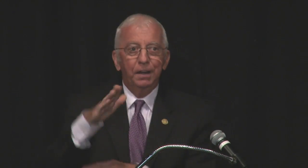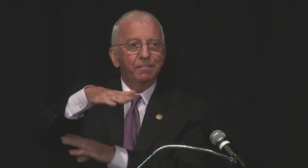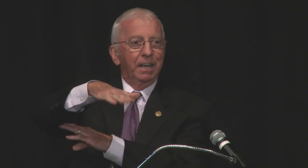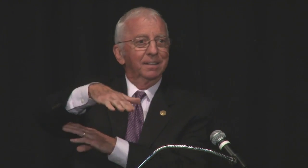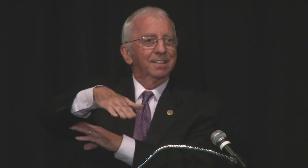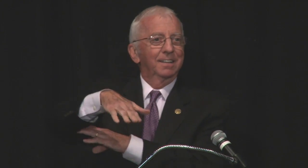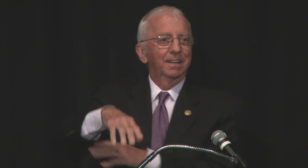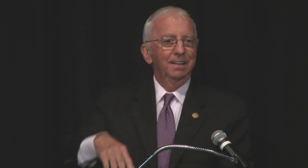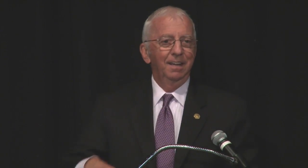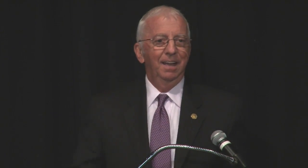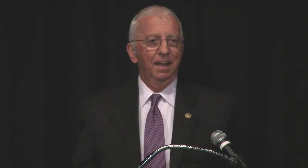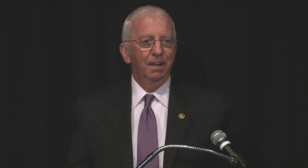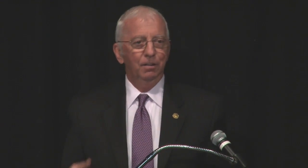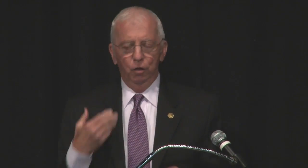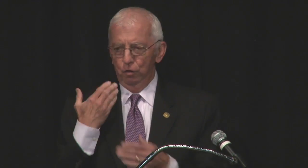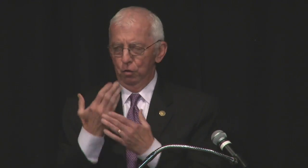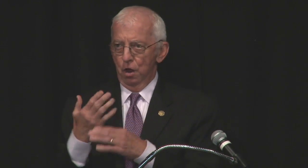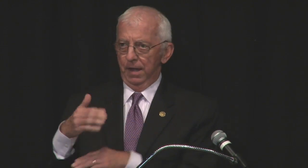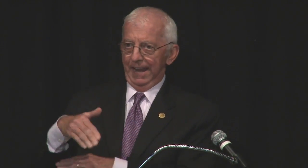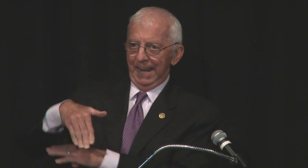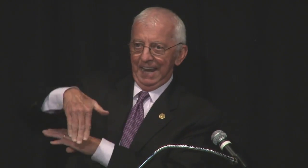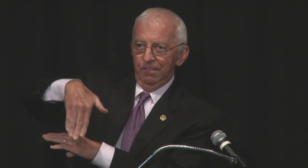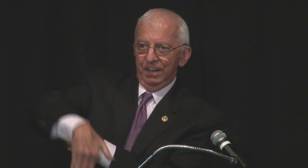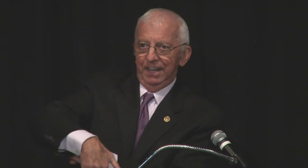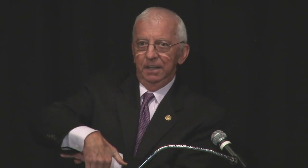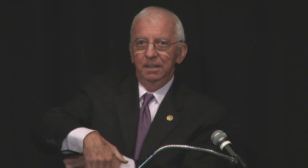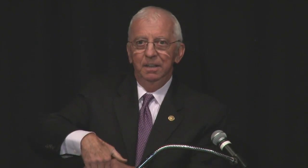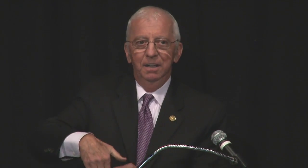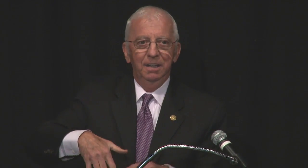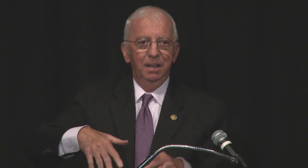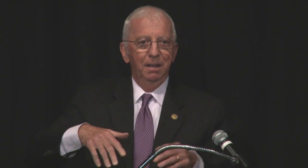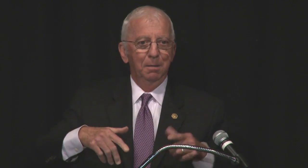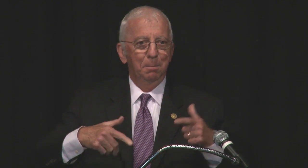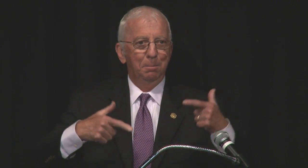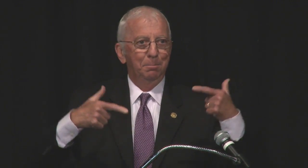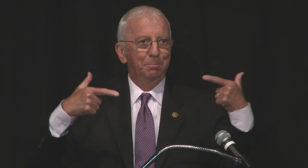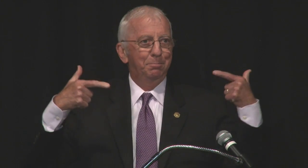Good evening. Good, evening.